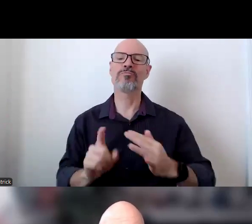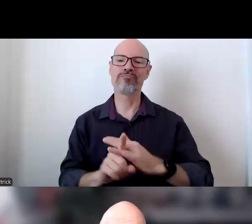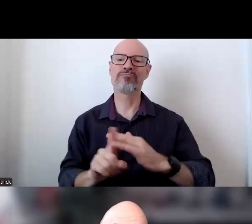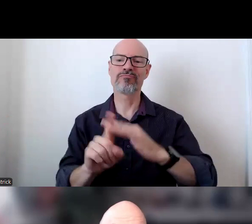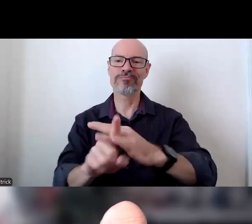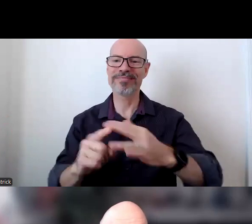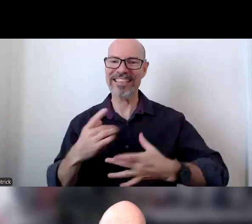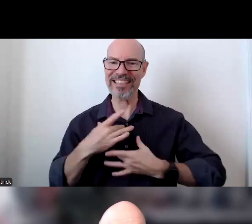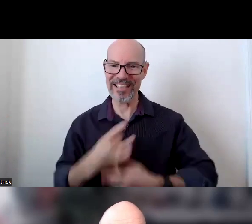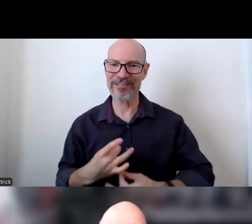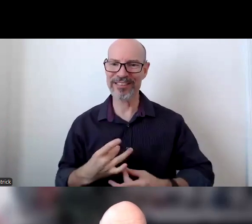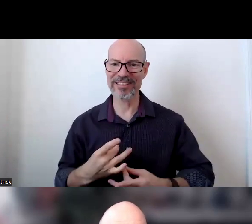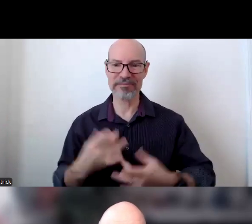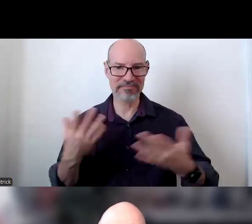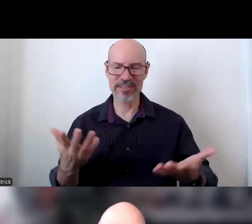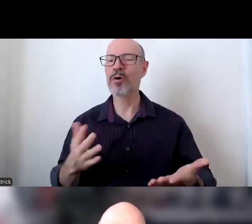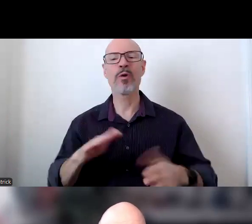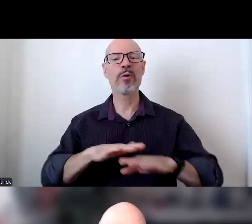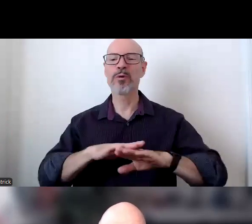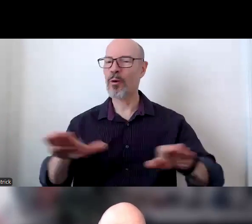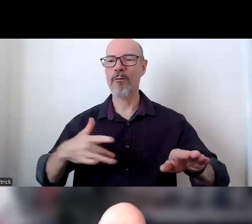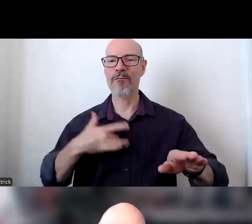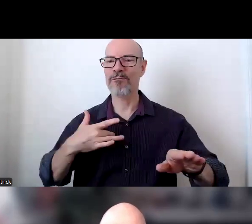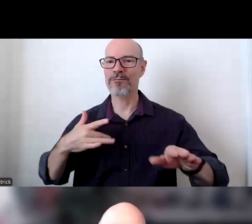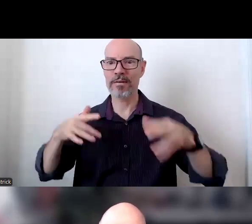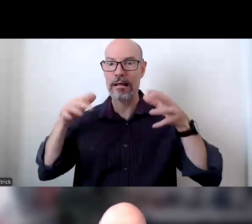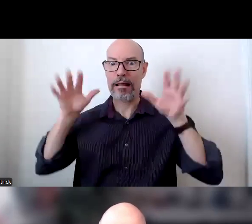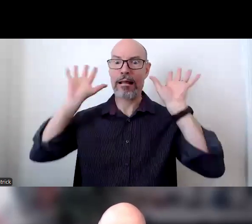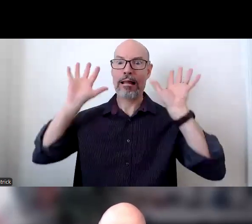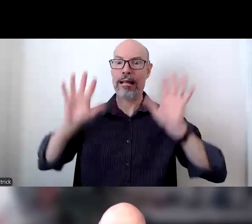new and interesting to learn, and so please don't feel intimidated by anything you want